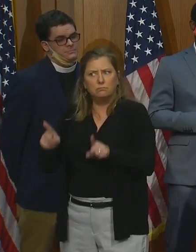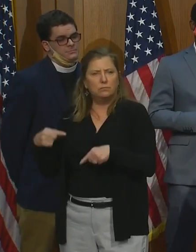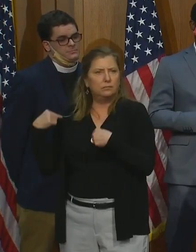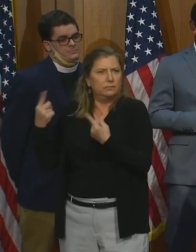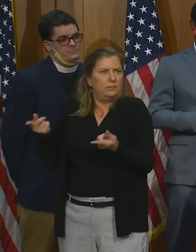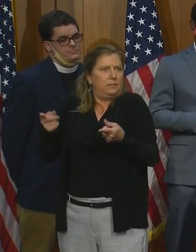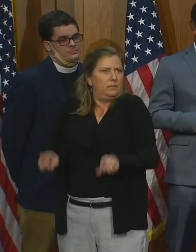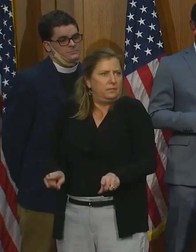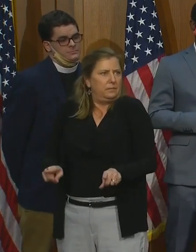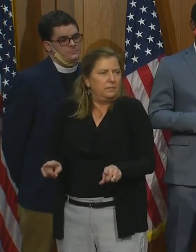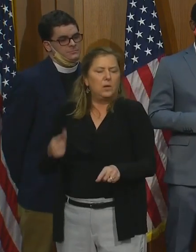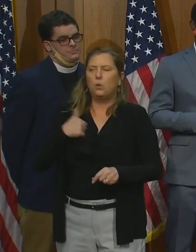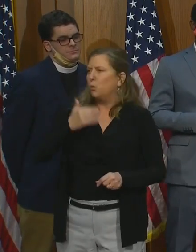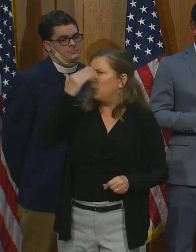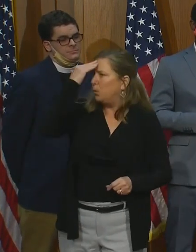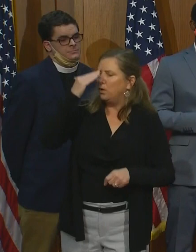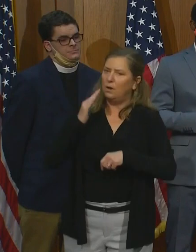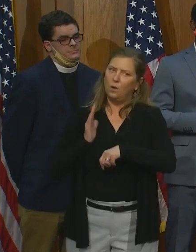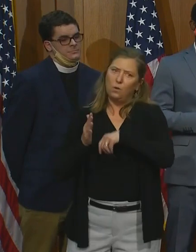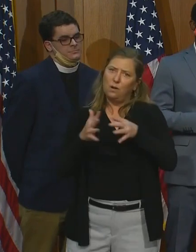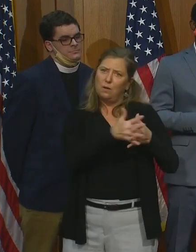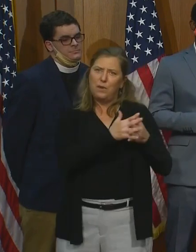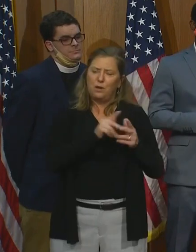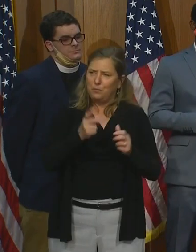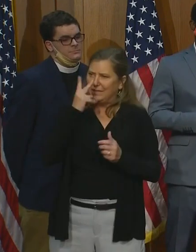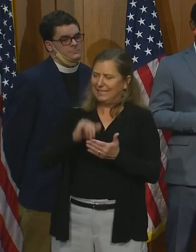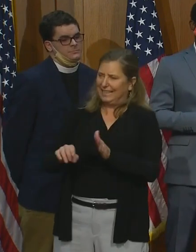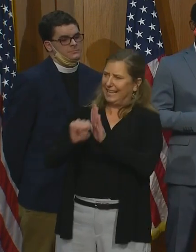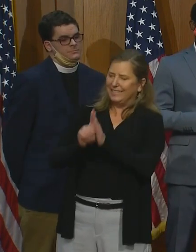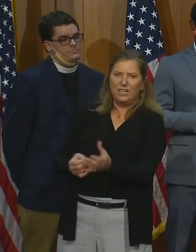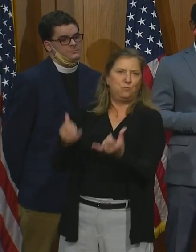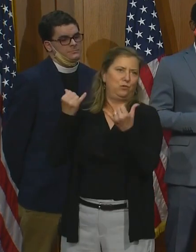FROM THE PAST. AND WE ALL KNOW